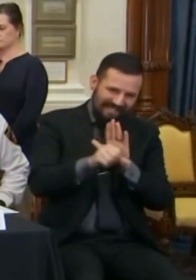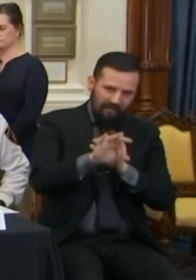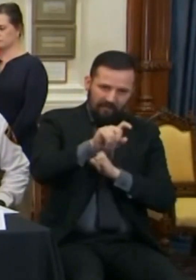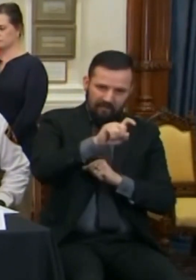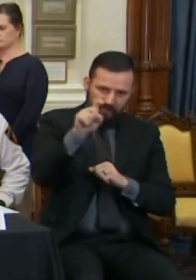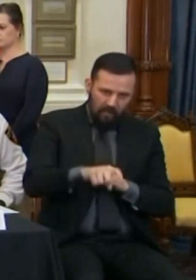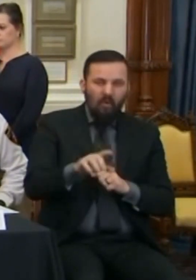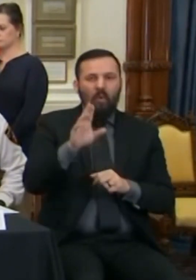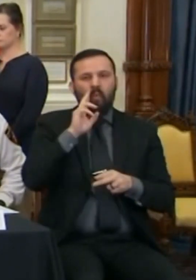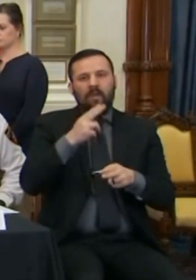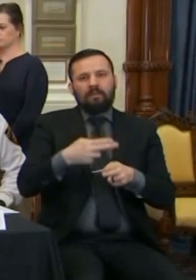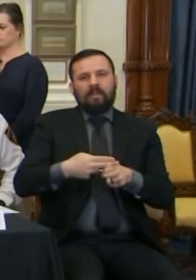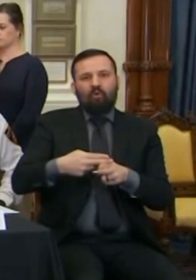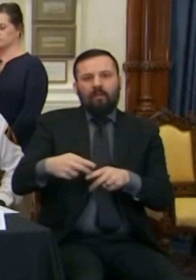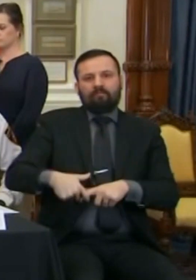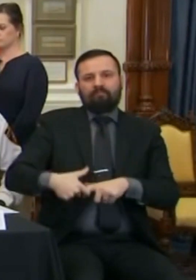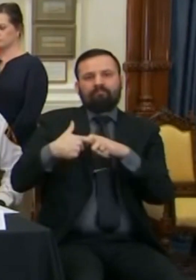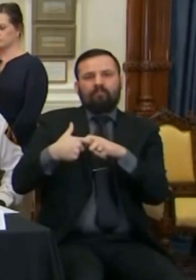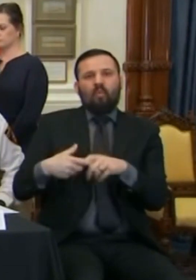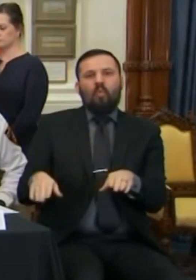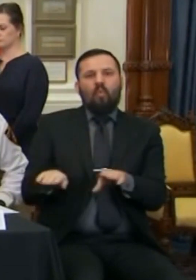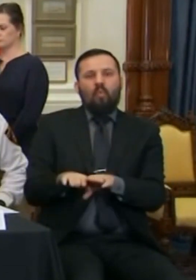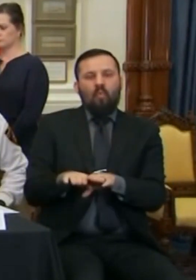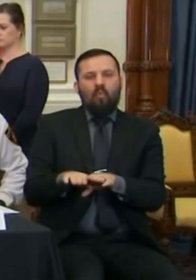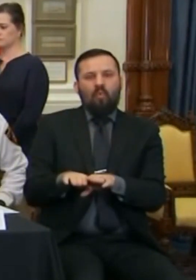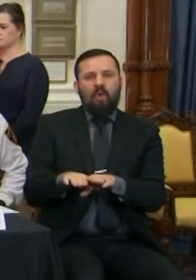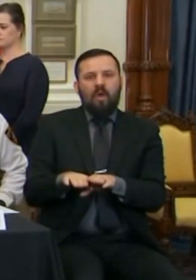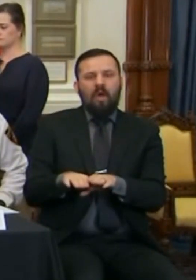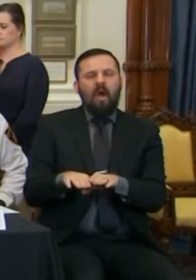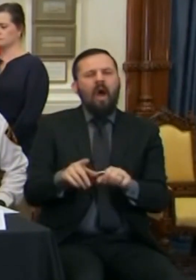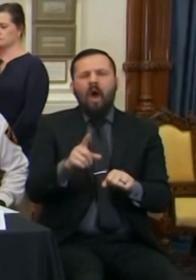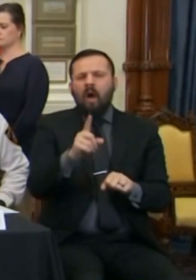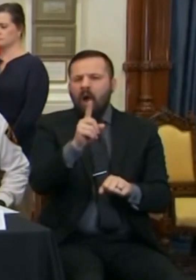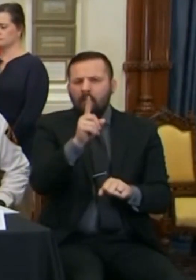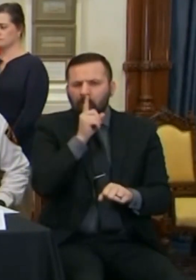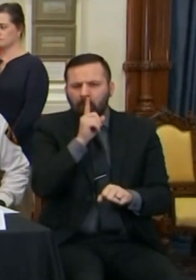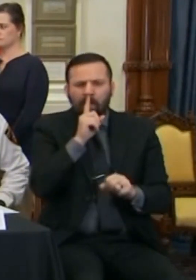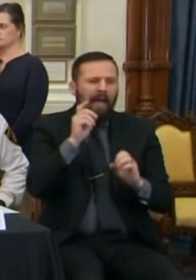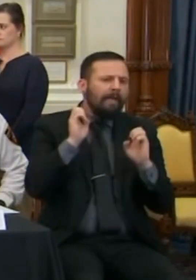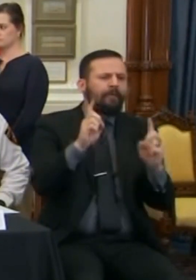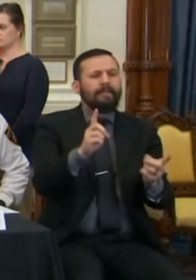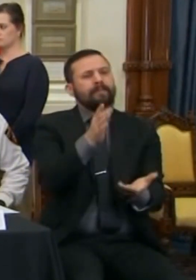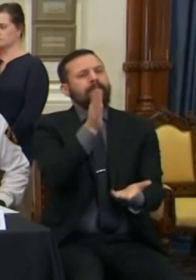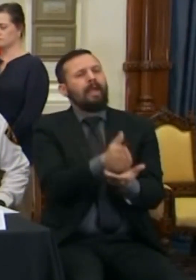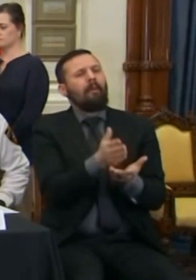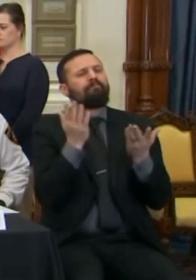temporarily closed but this does not mean education stops instead